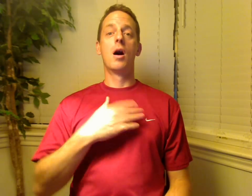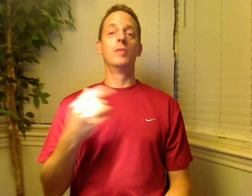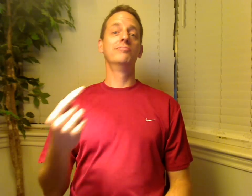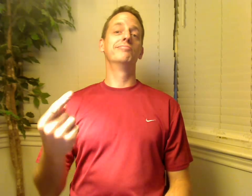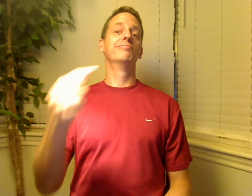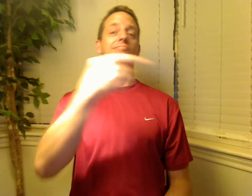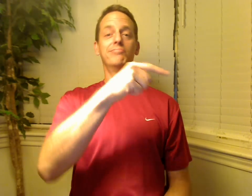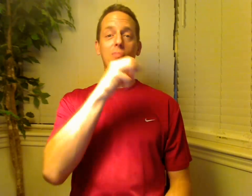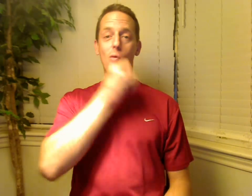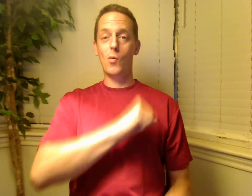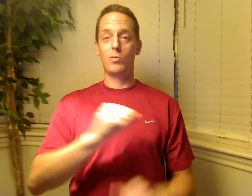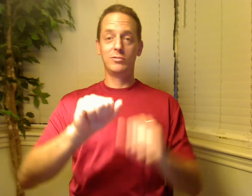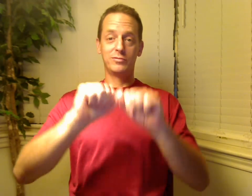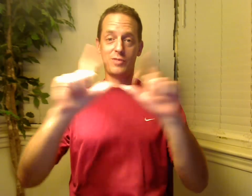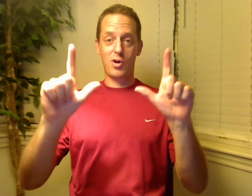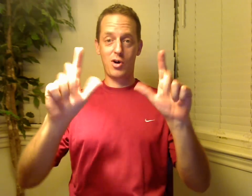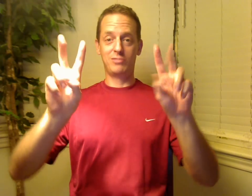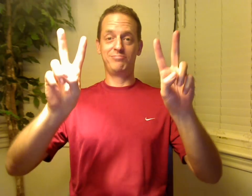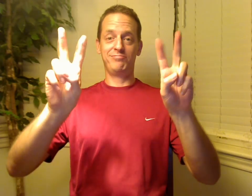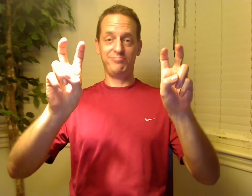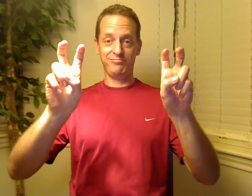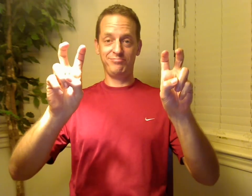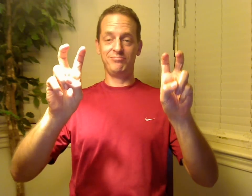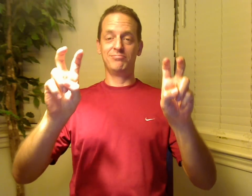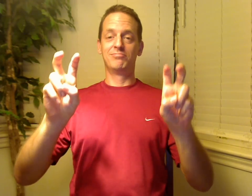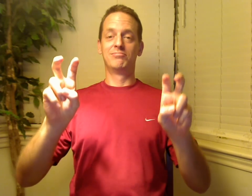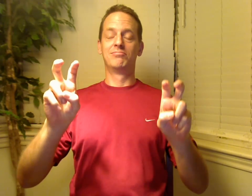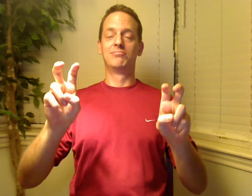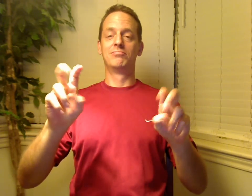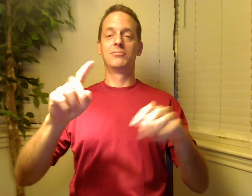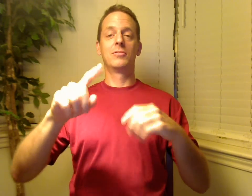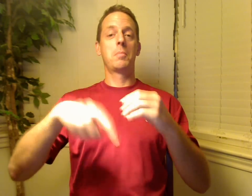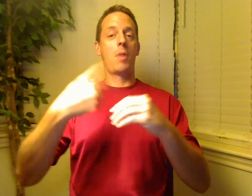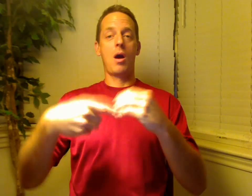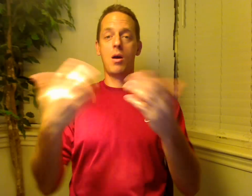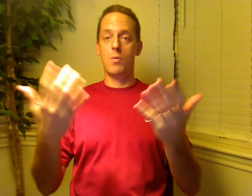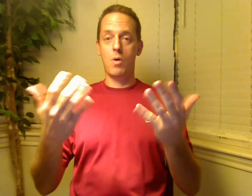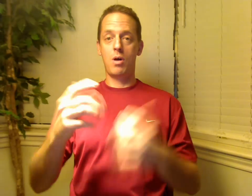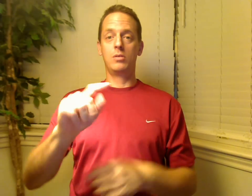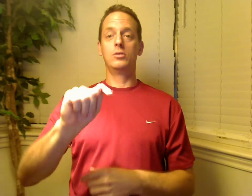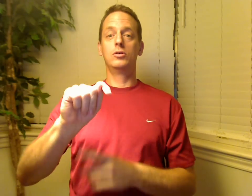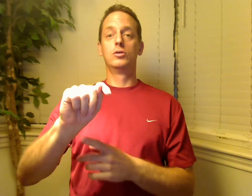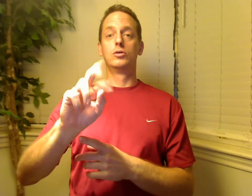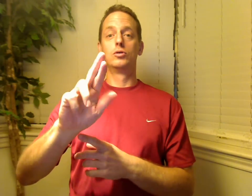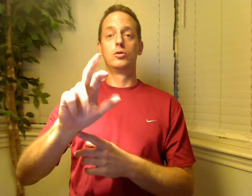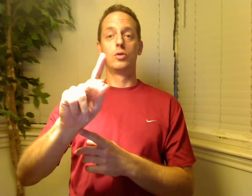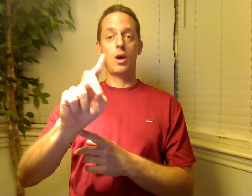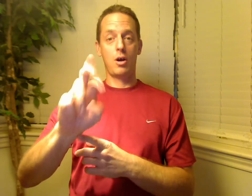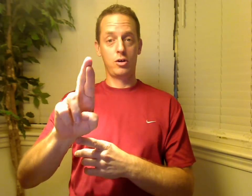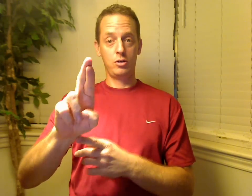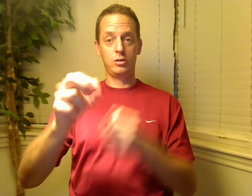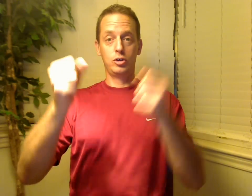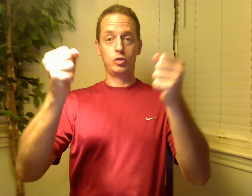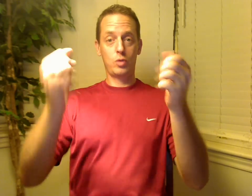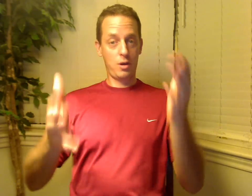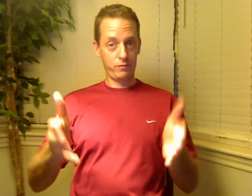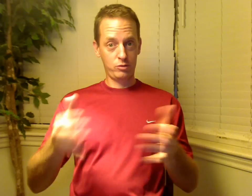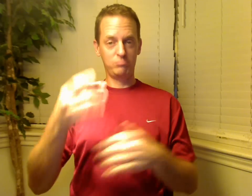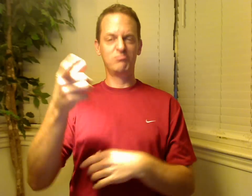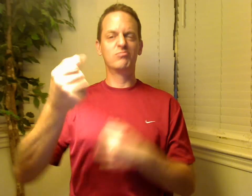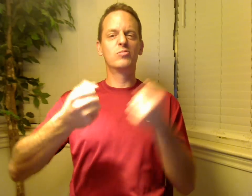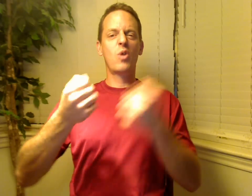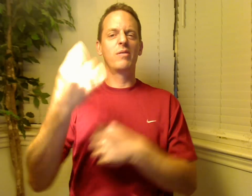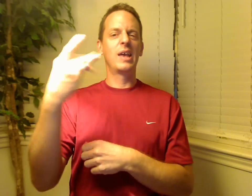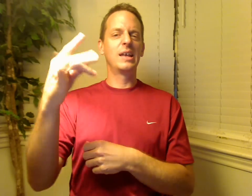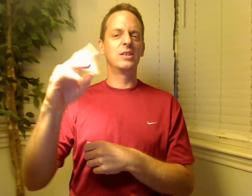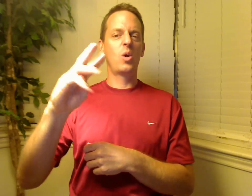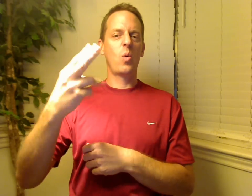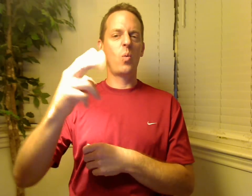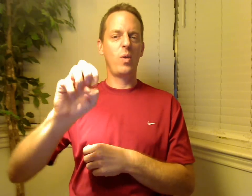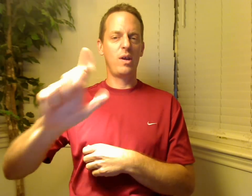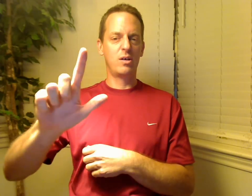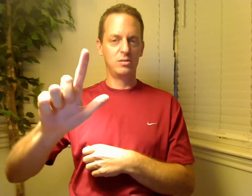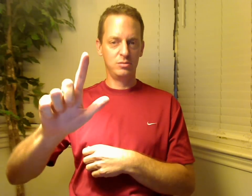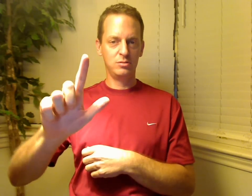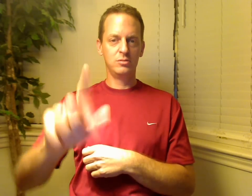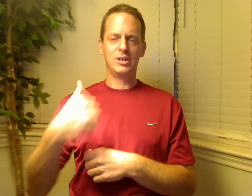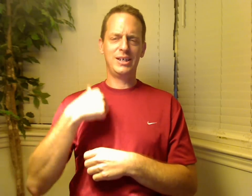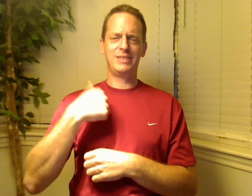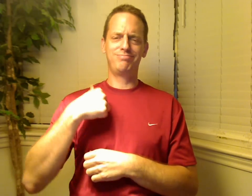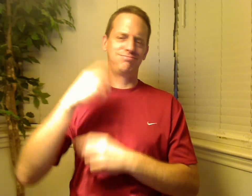I mentioned in my old vlog about truckers.